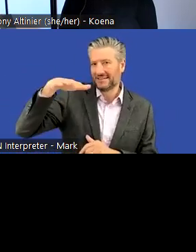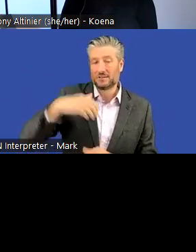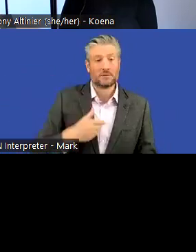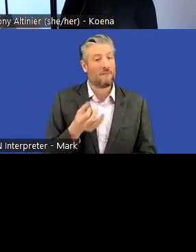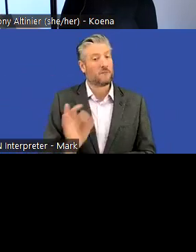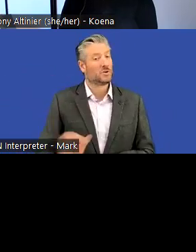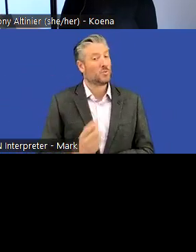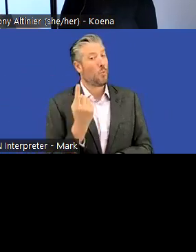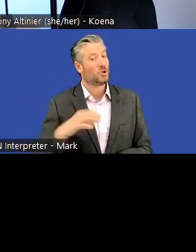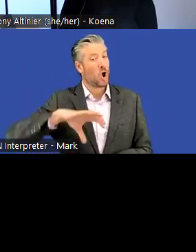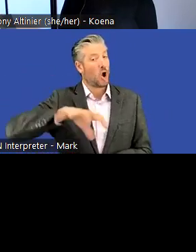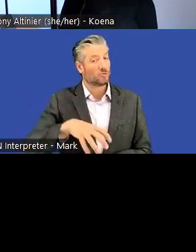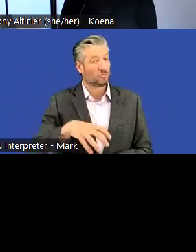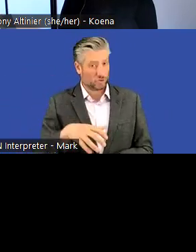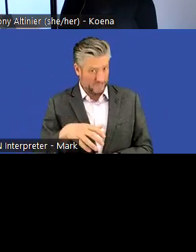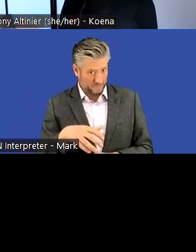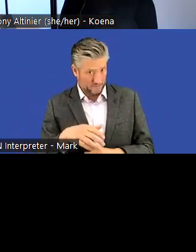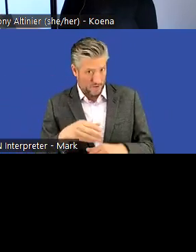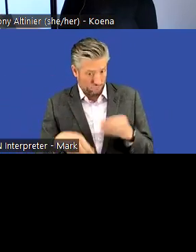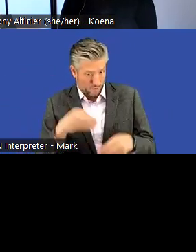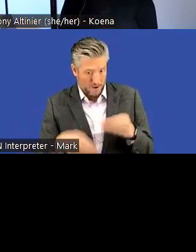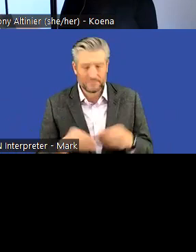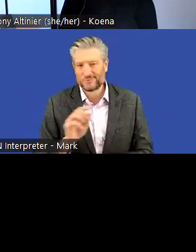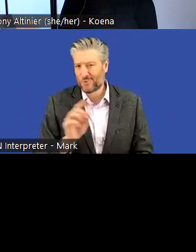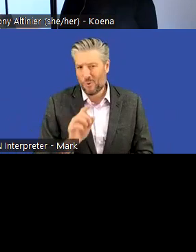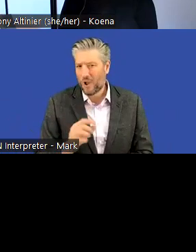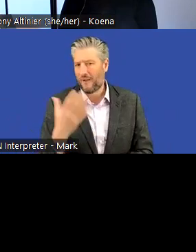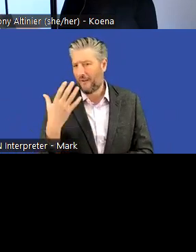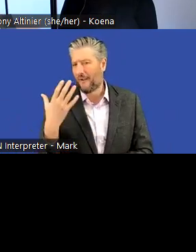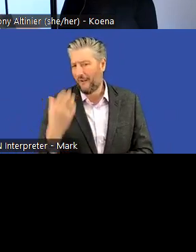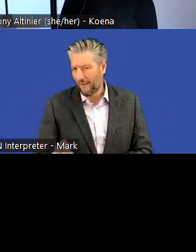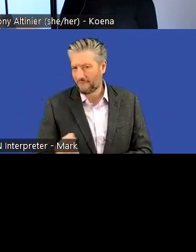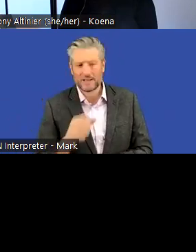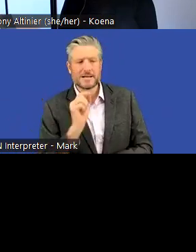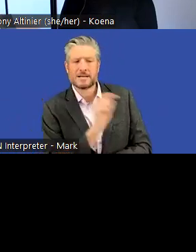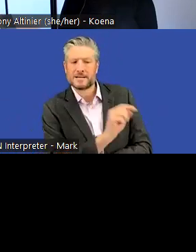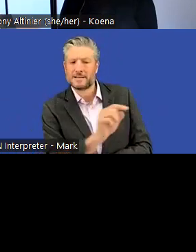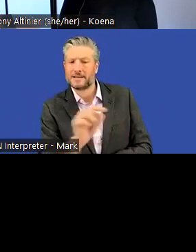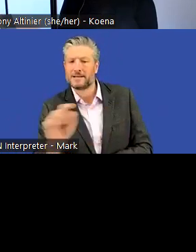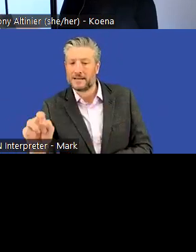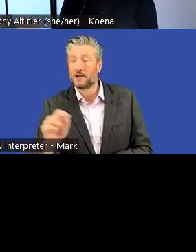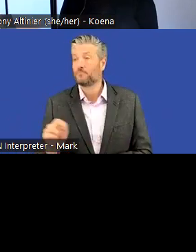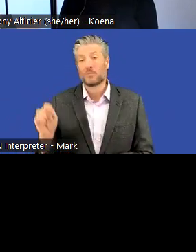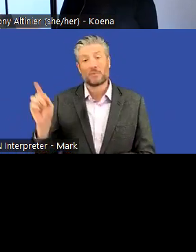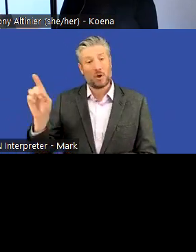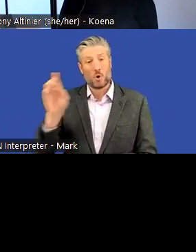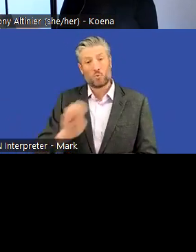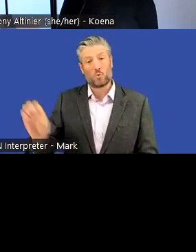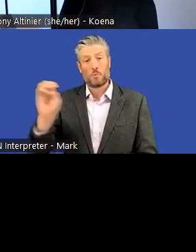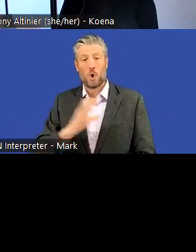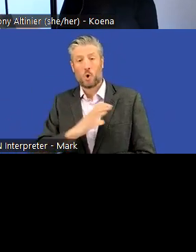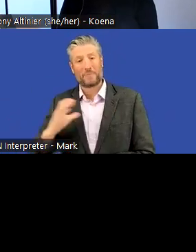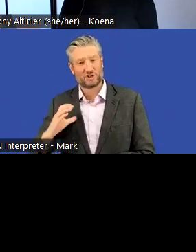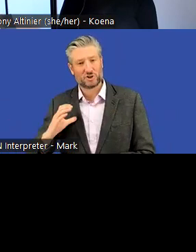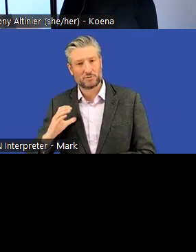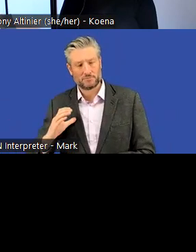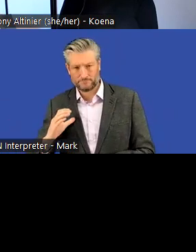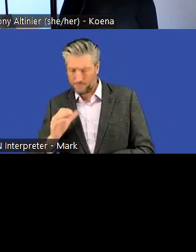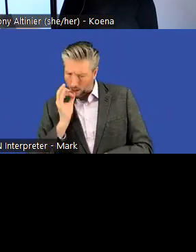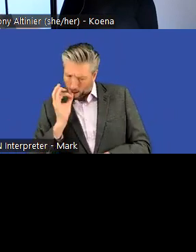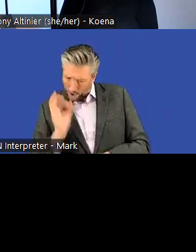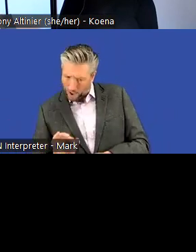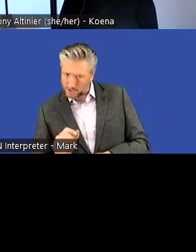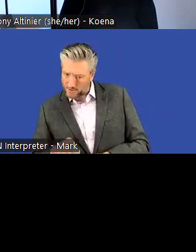European Commission already asked France to give a report and explain itself.